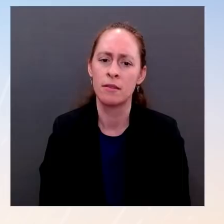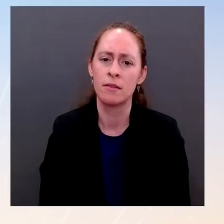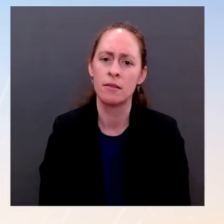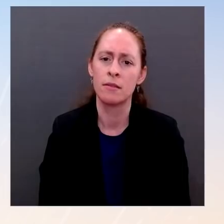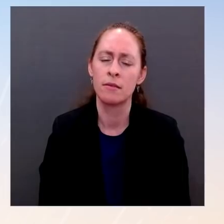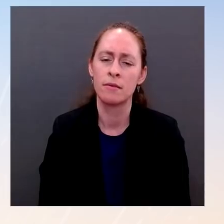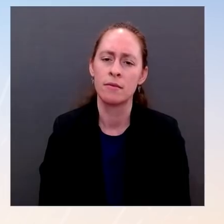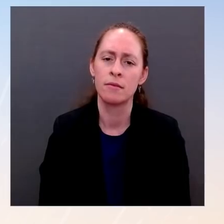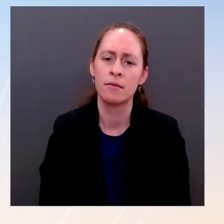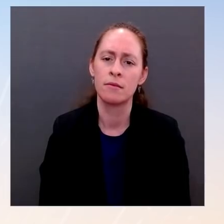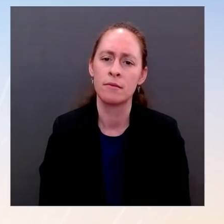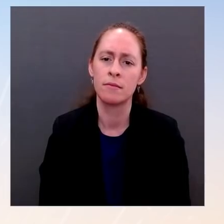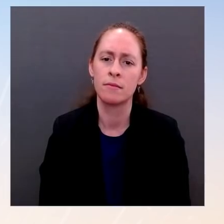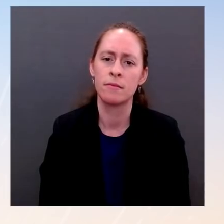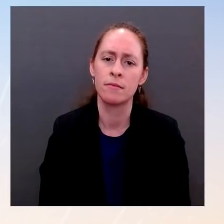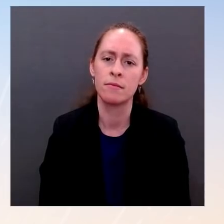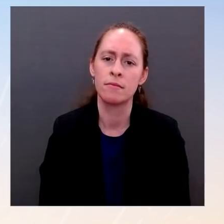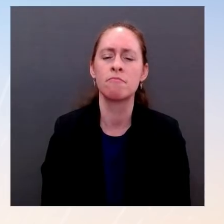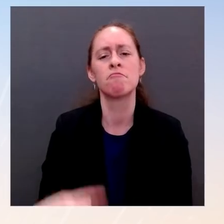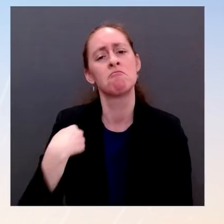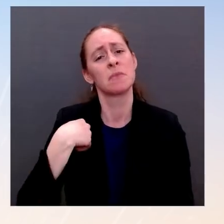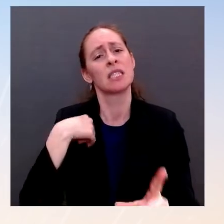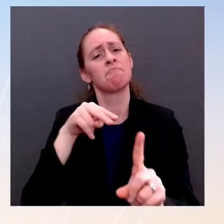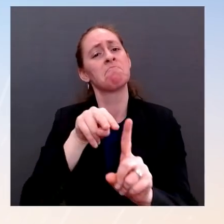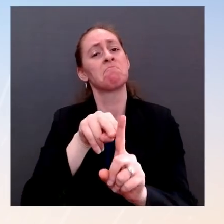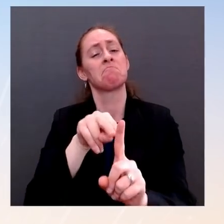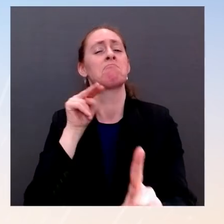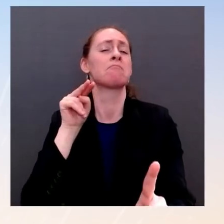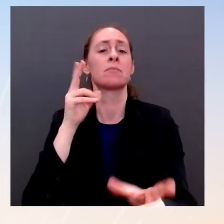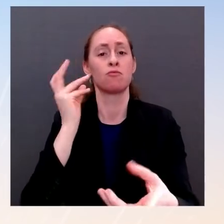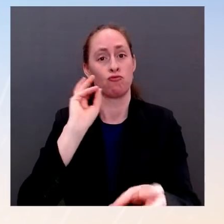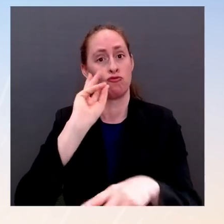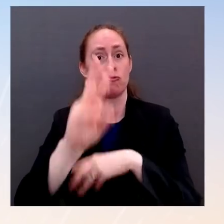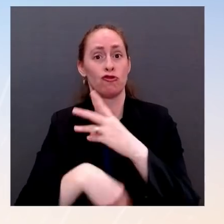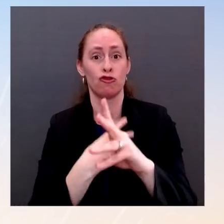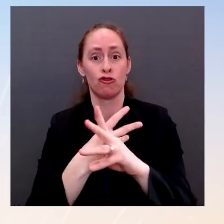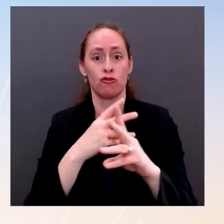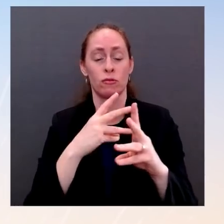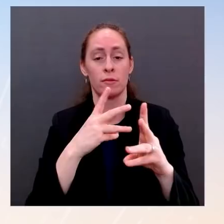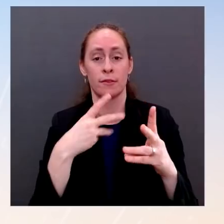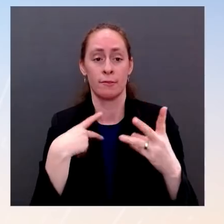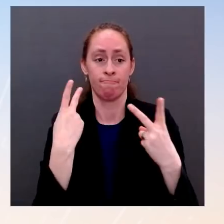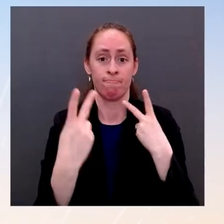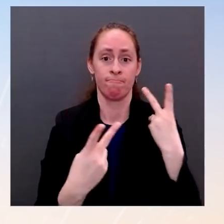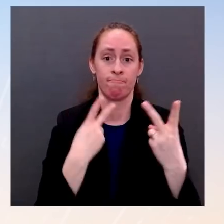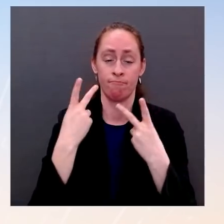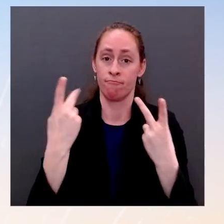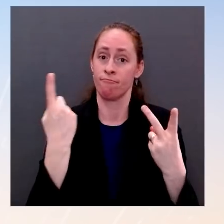we know that critical infrastructure is our focus -- to rapidly improve our domestic resilience